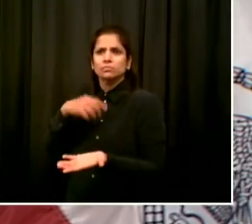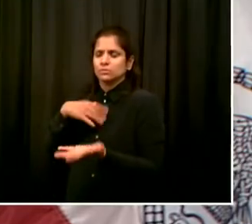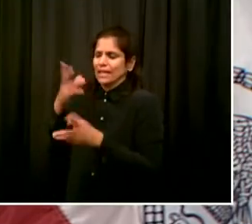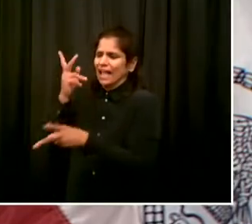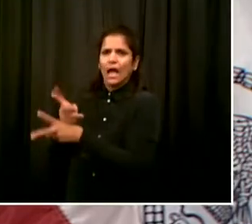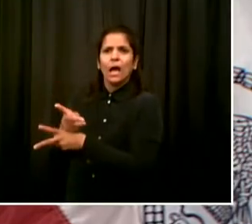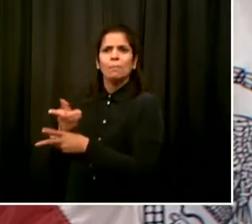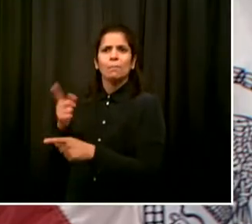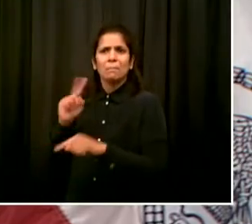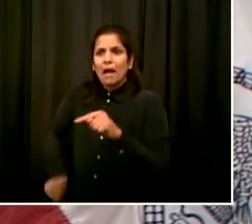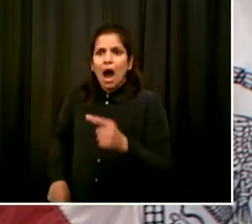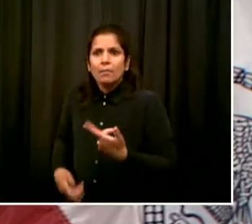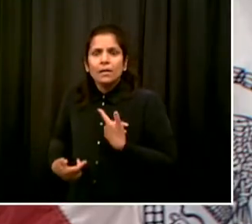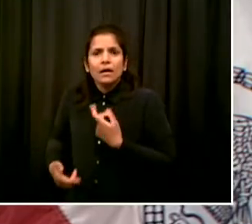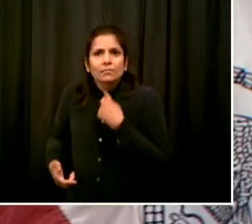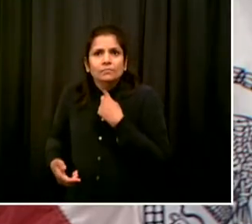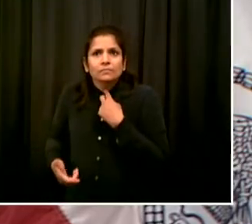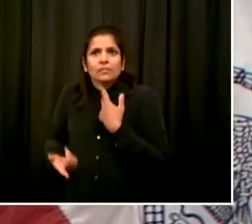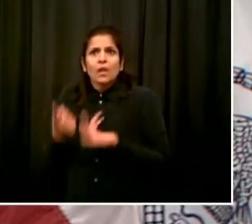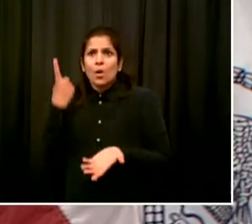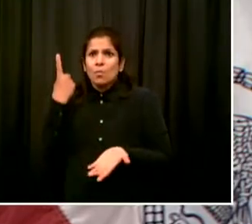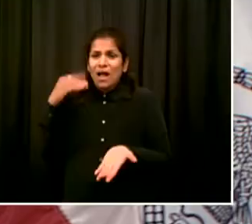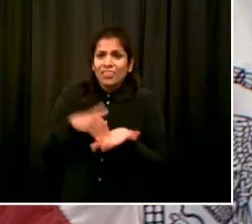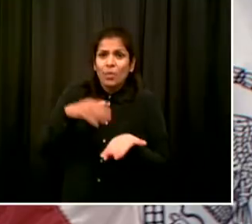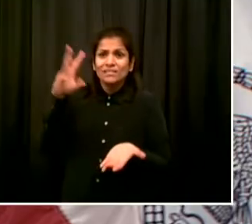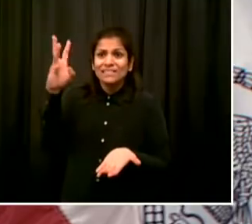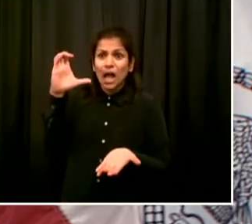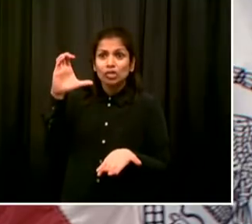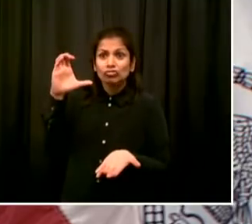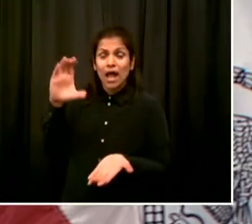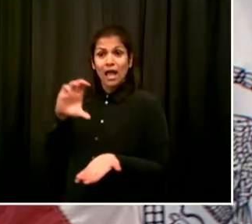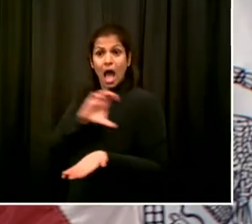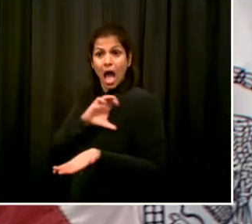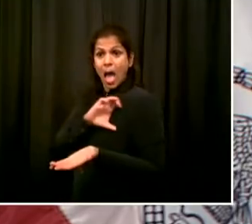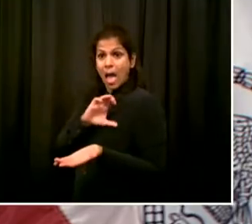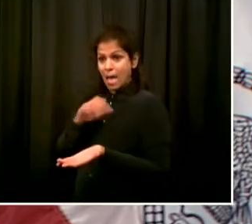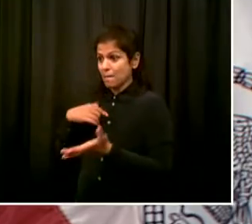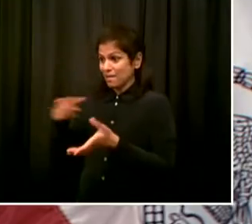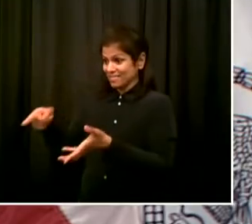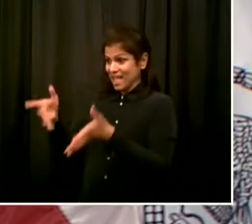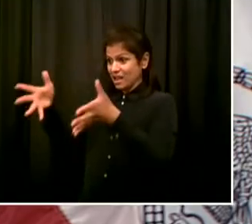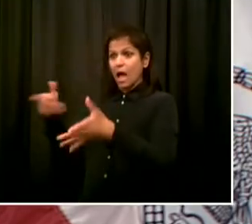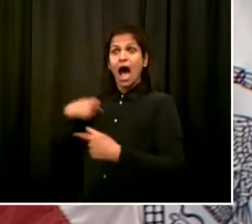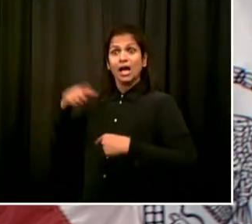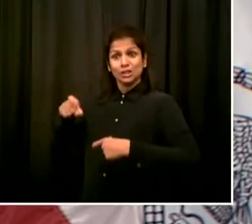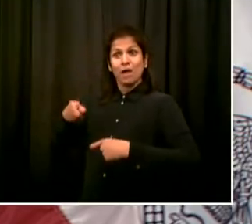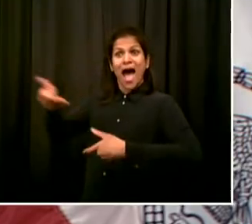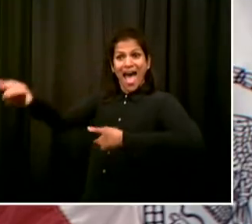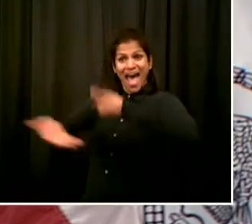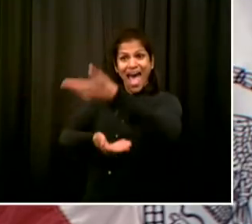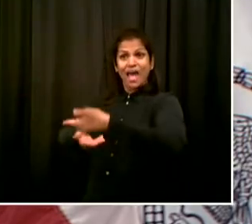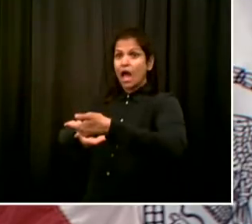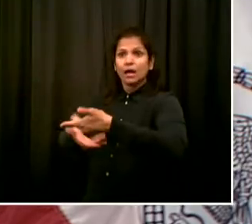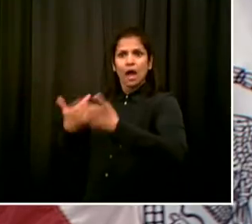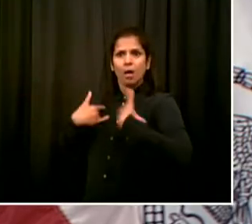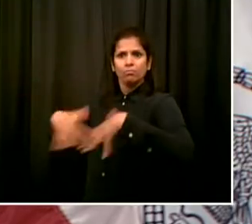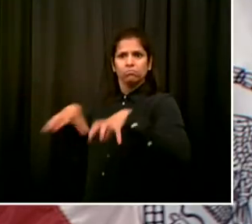THINGS THAT OUR POLICE HAVE BEEN DOING W E BELIEVE IT IS